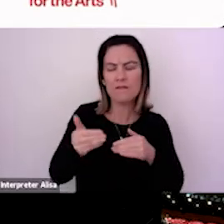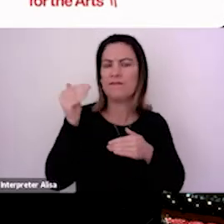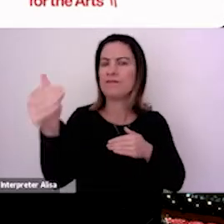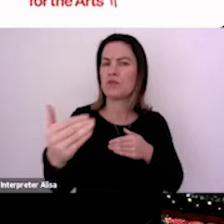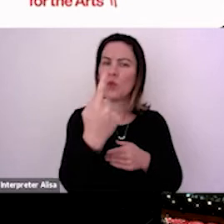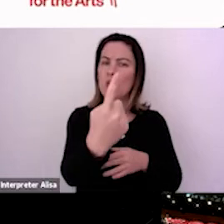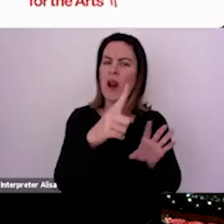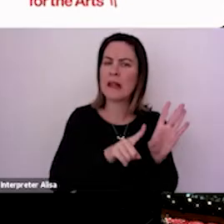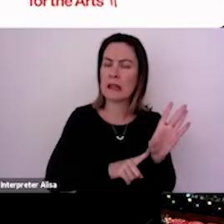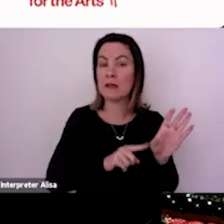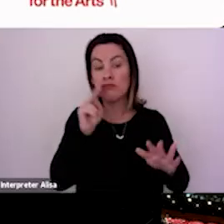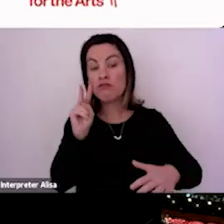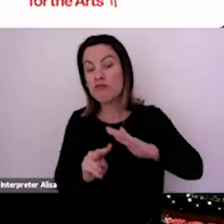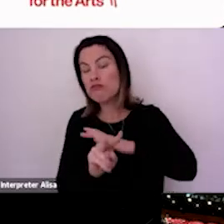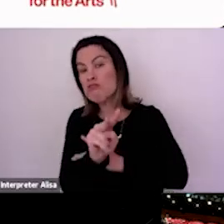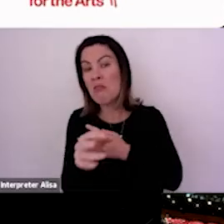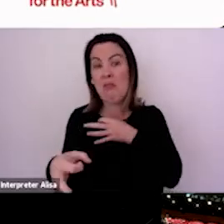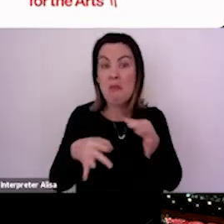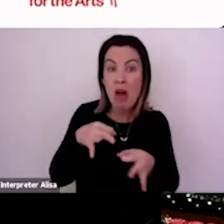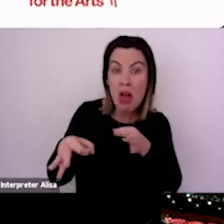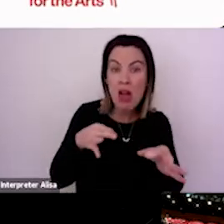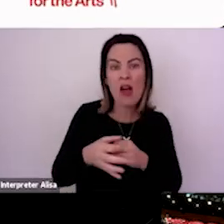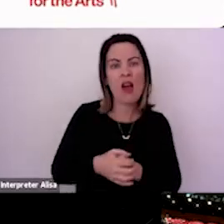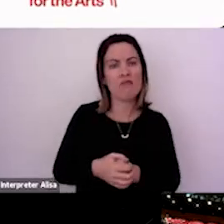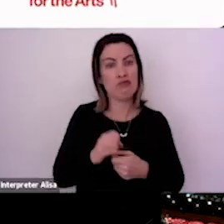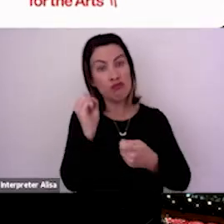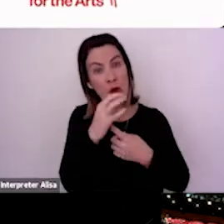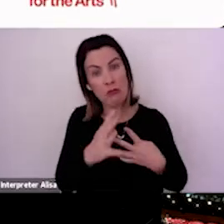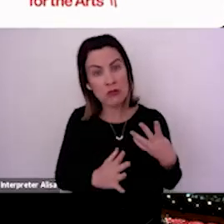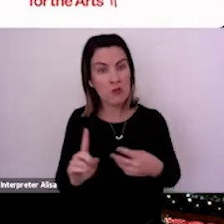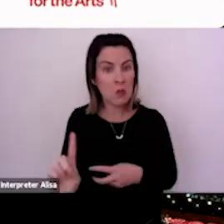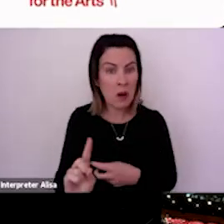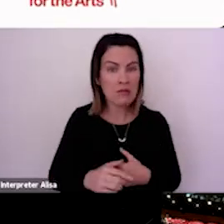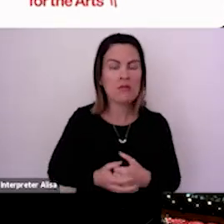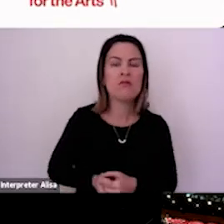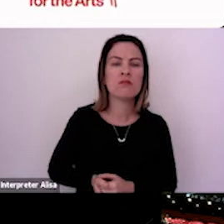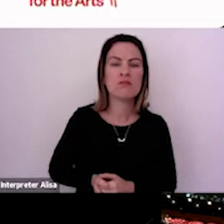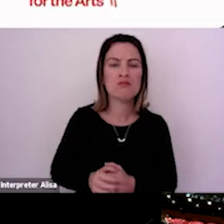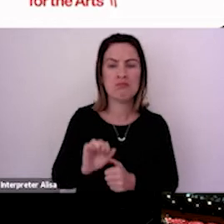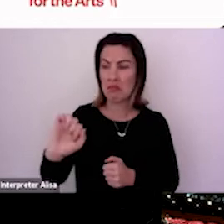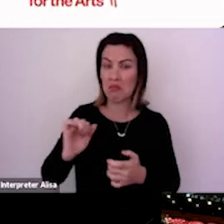they are thinking about making plans, what they will be prioritising, what they are doing online and we are